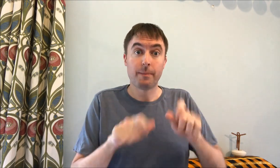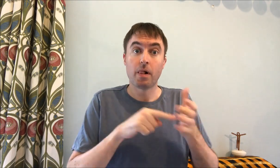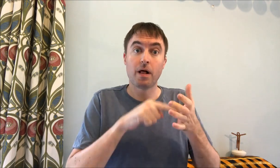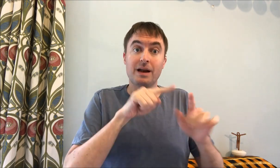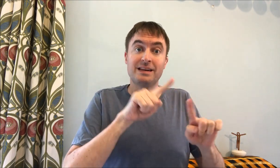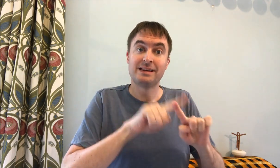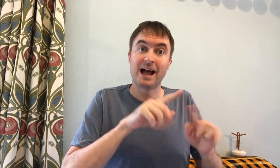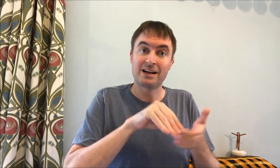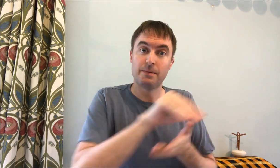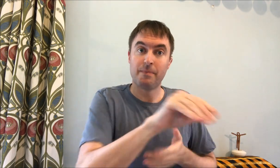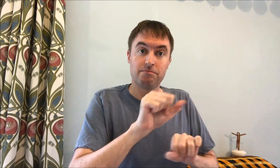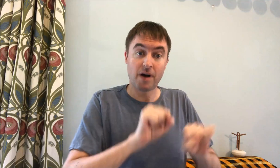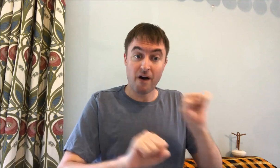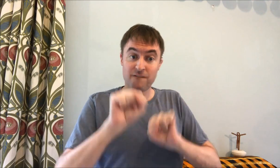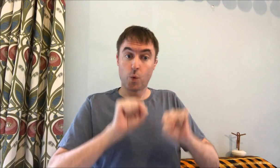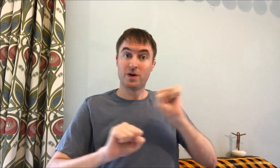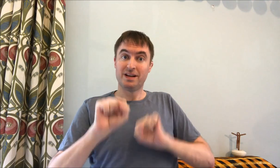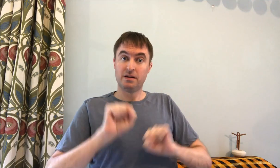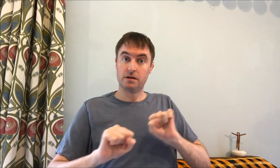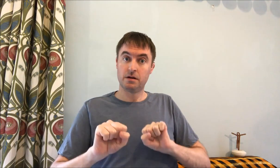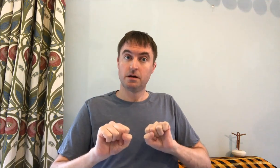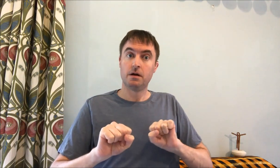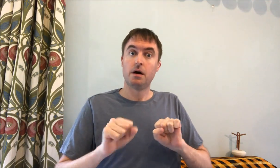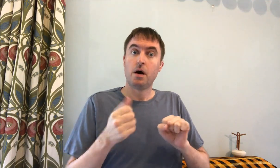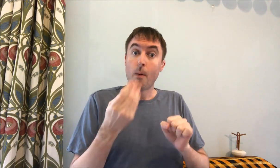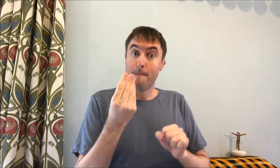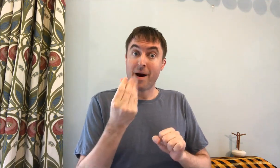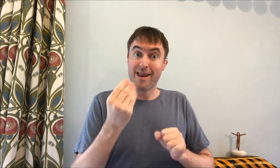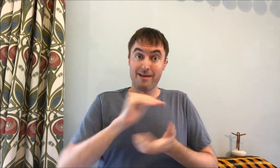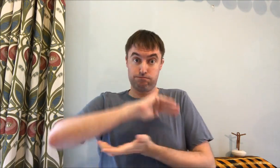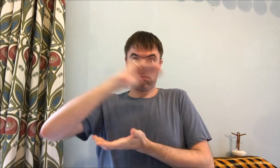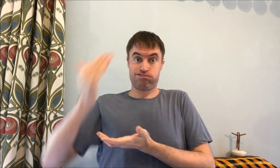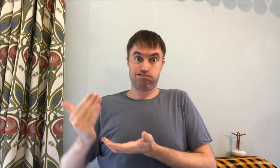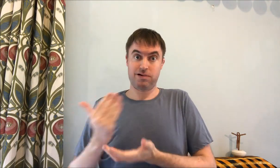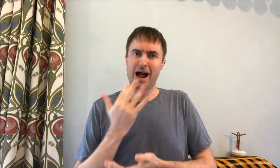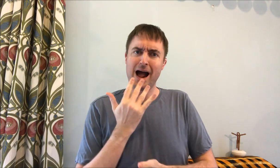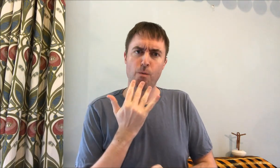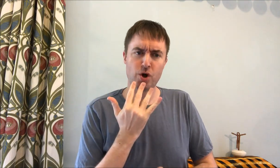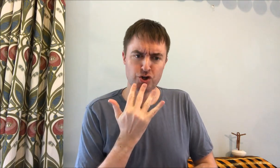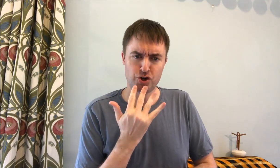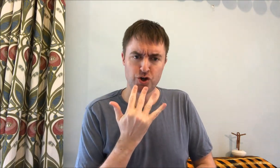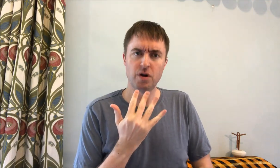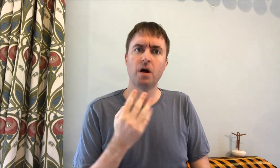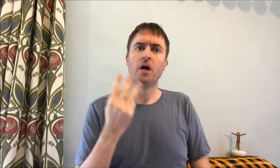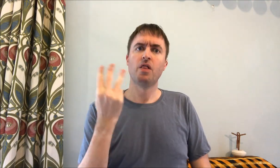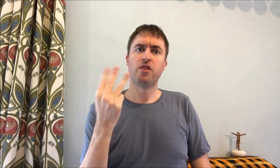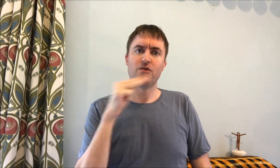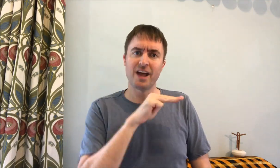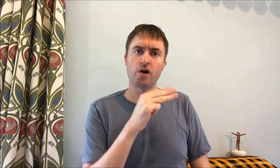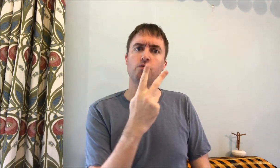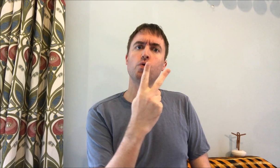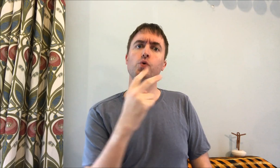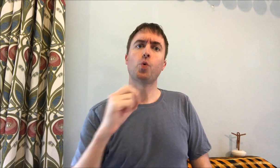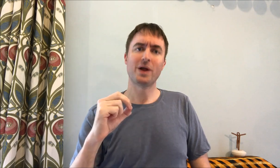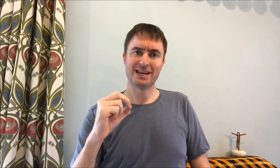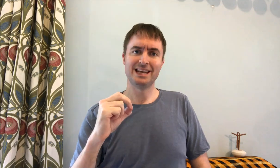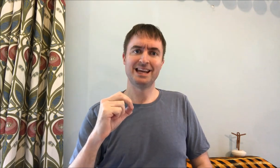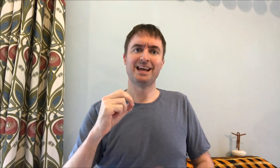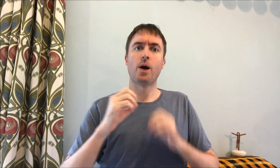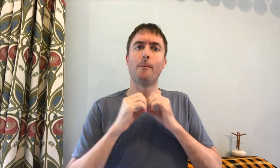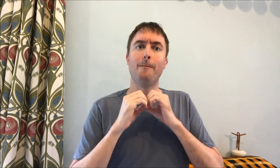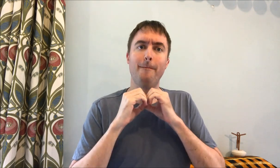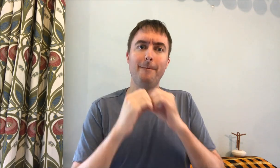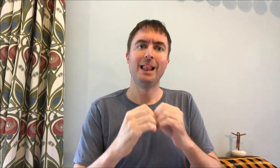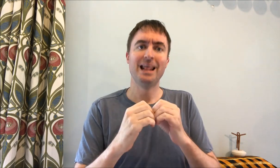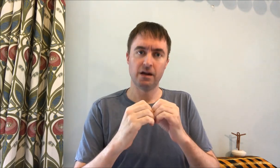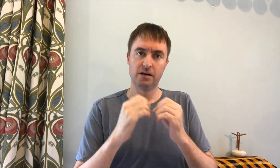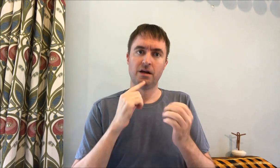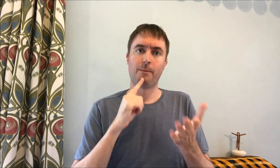At the moment, around £320 billion each year is lost through tax avoidance.